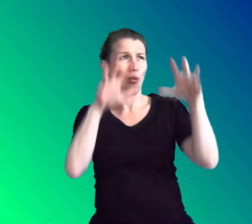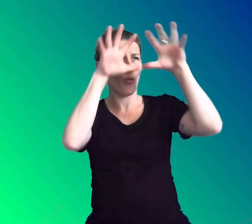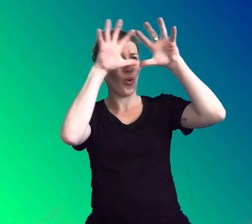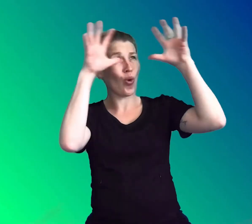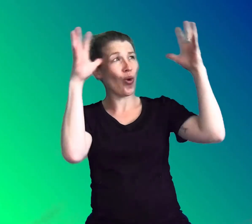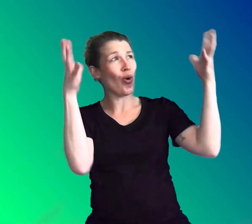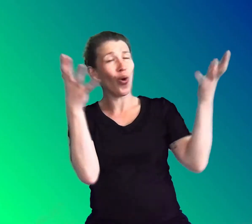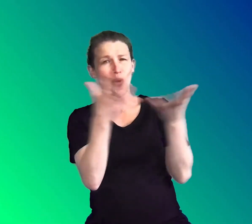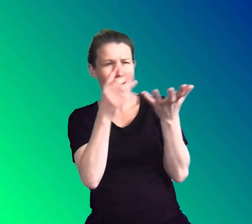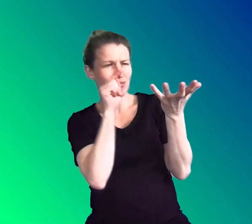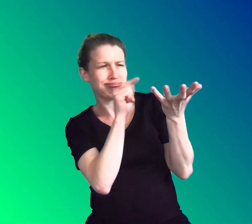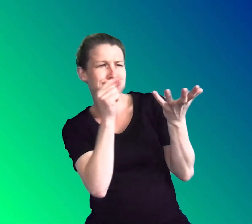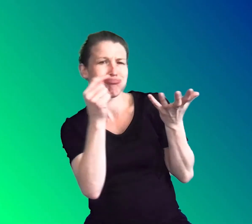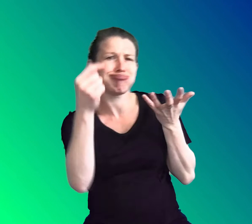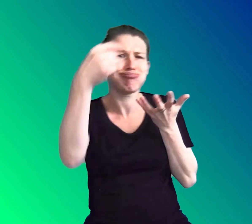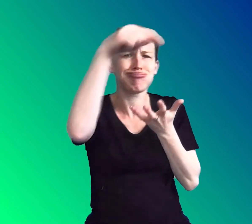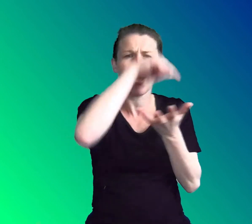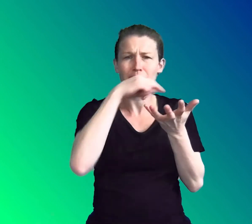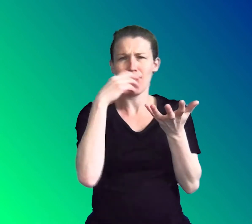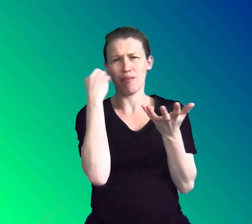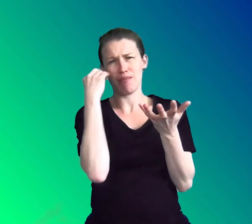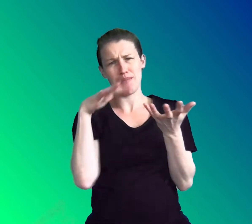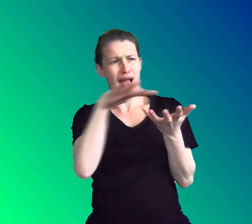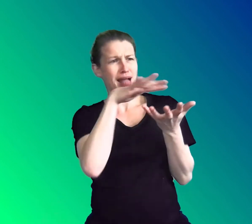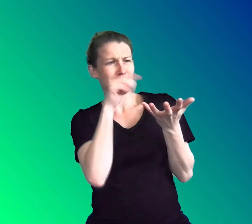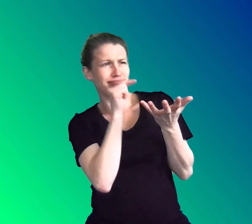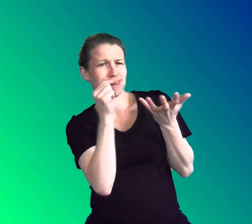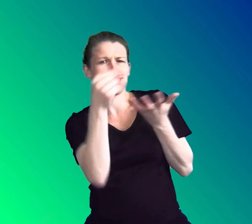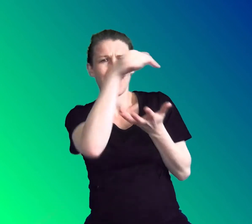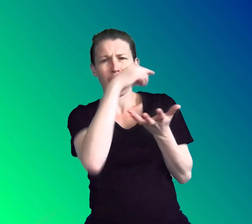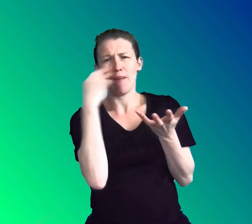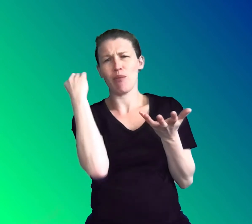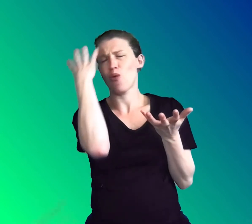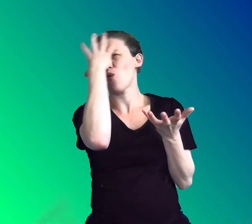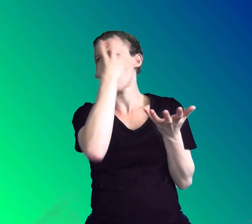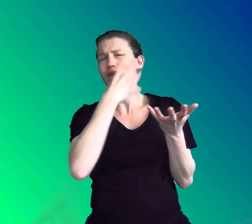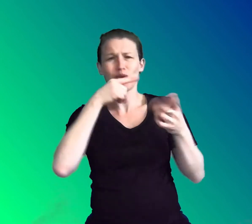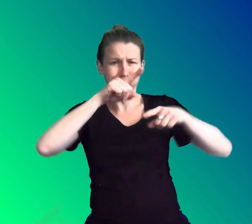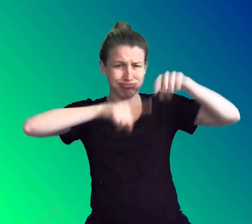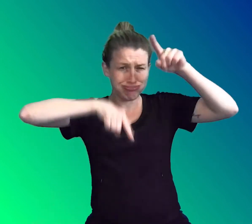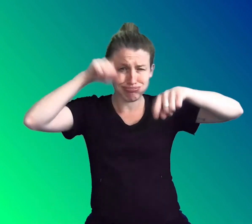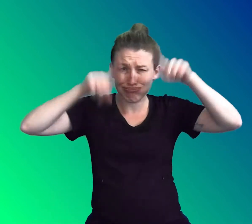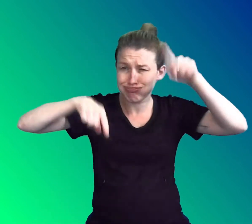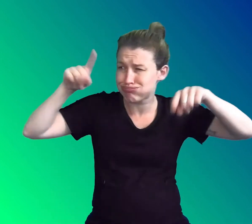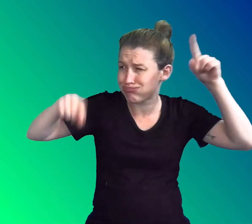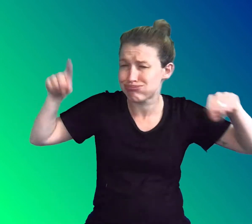Around the world, some places are remarked for their beauty